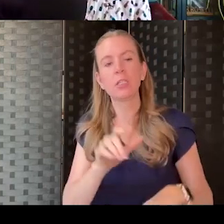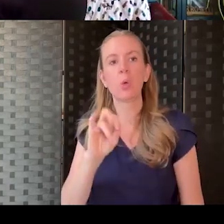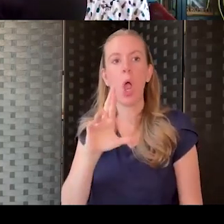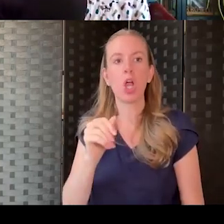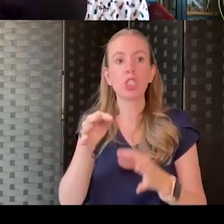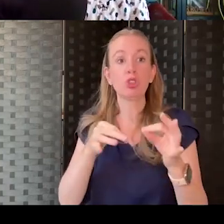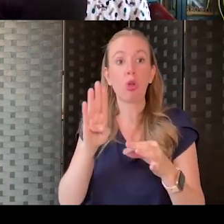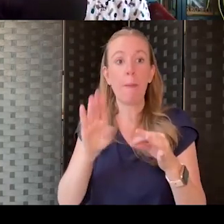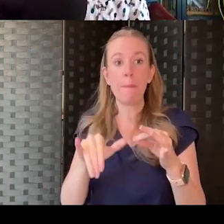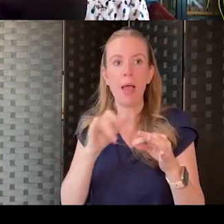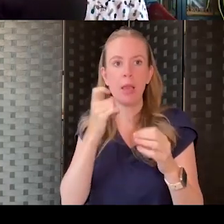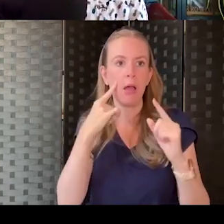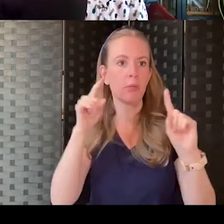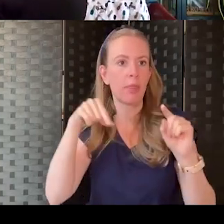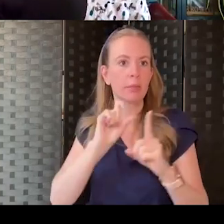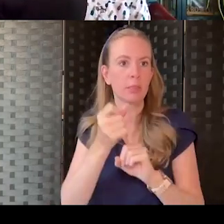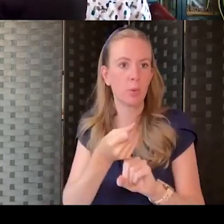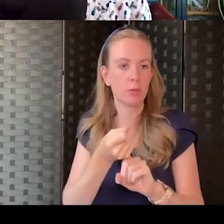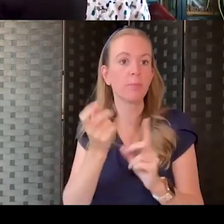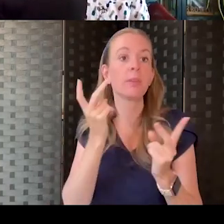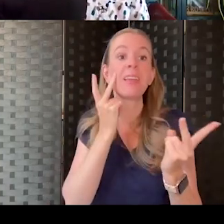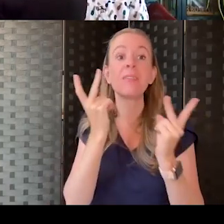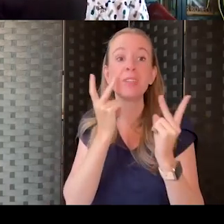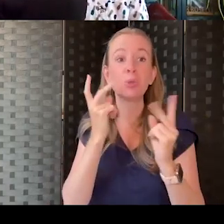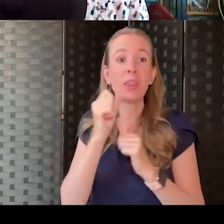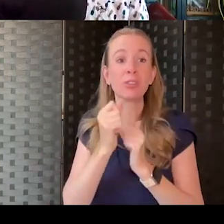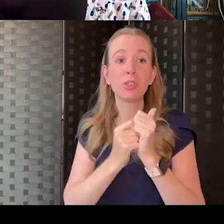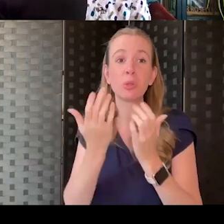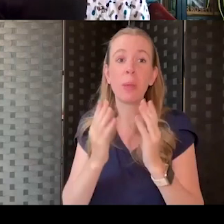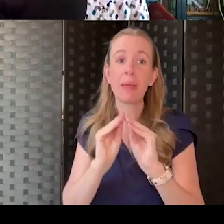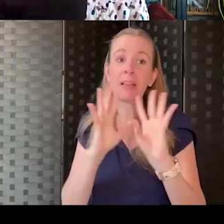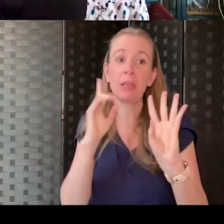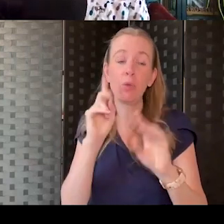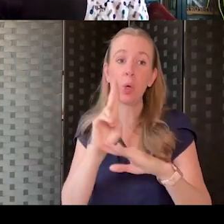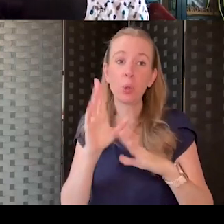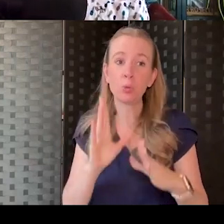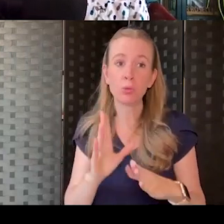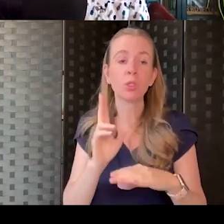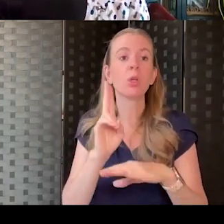contest. While visually, the structure might be clear to users, for those who use screen readers,